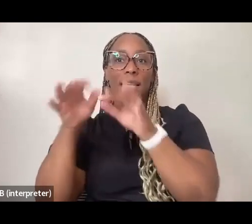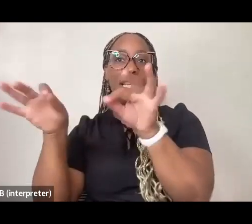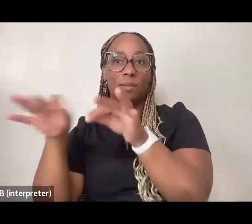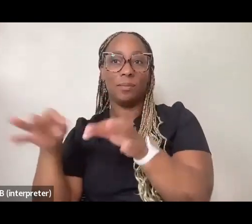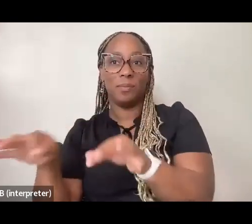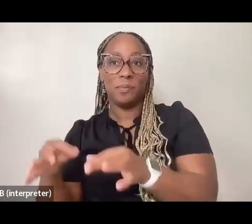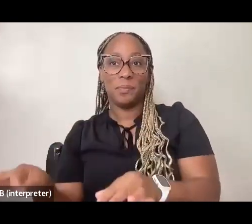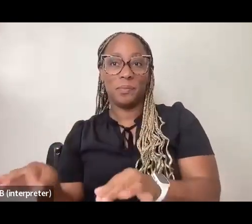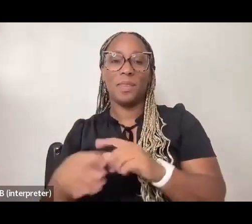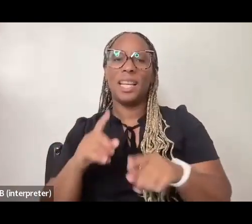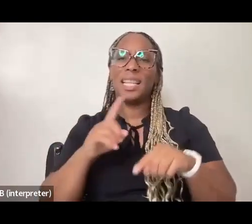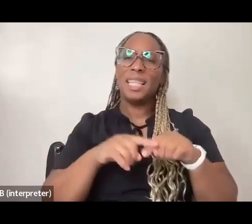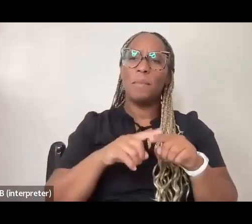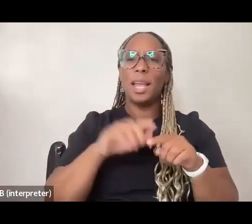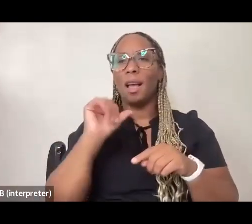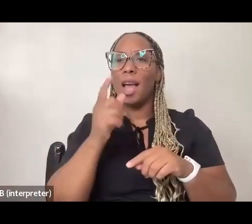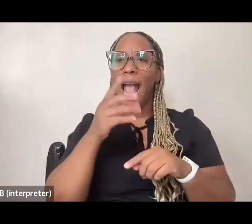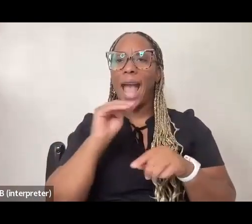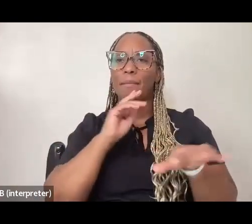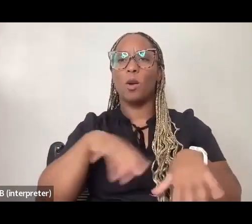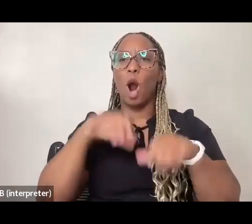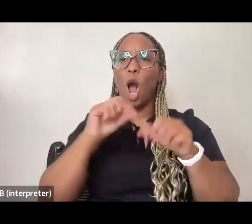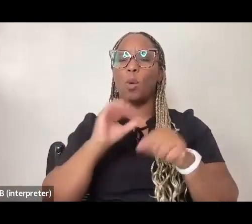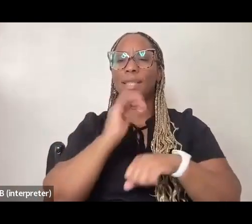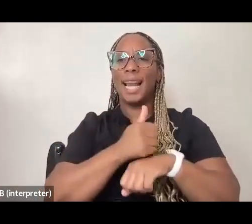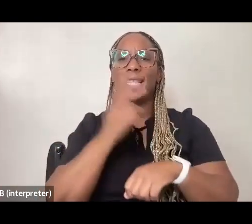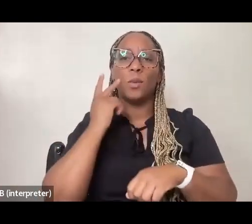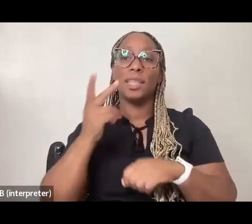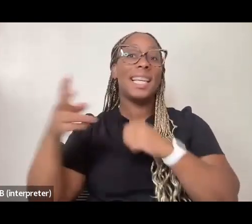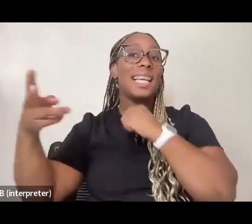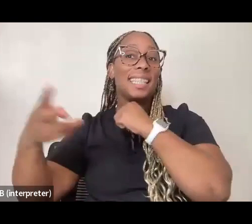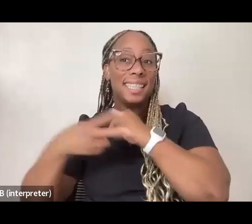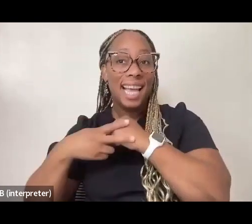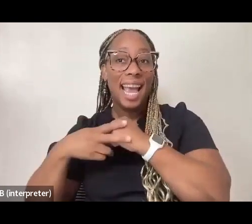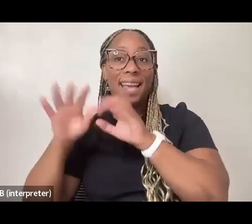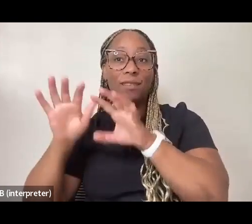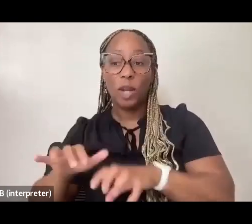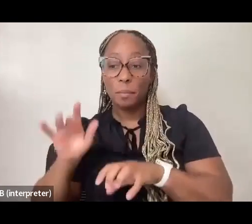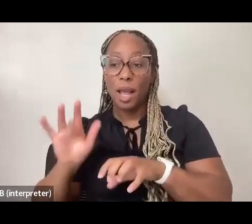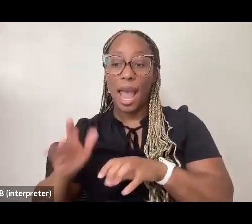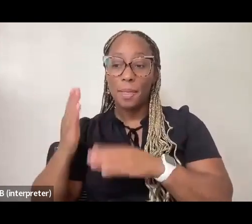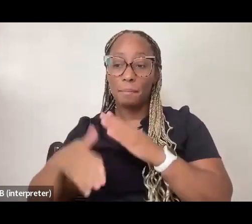Depending on admin Entos, some users May find a save transcript button at the bottom of the window.